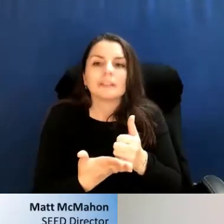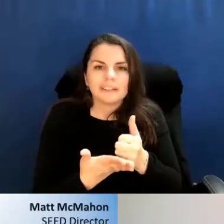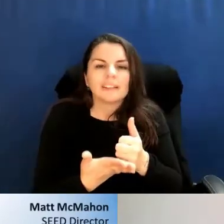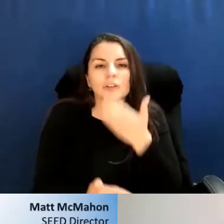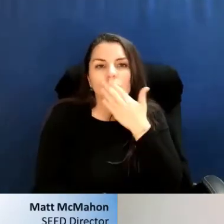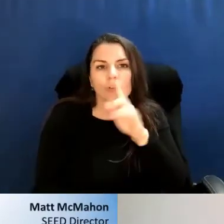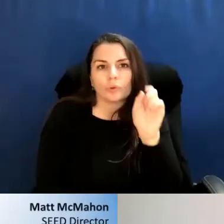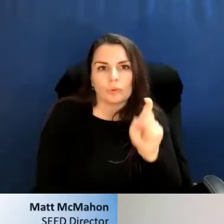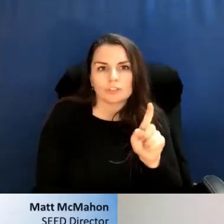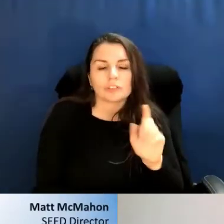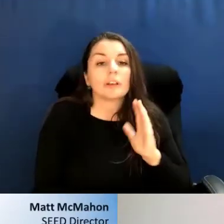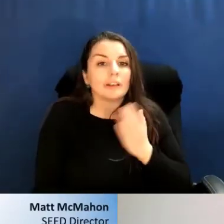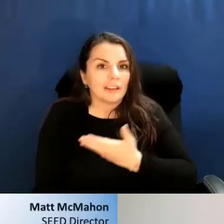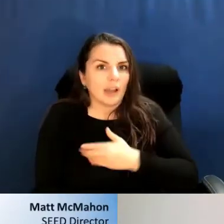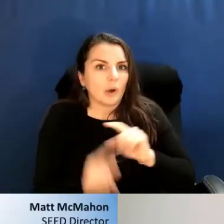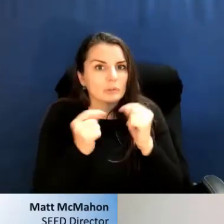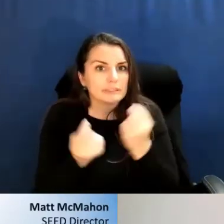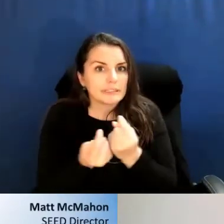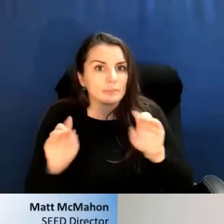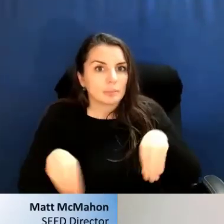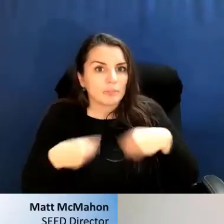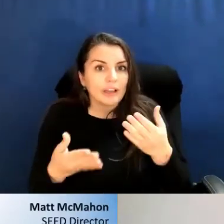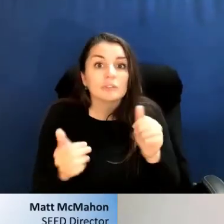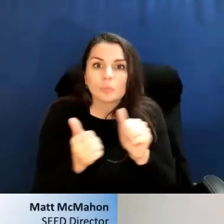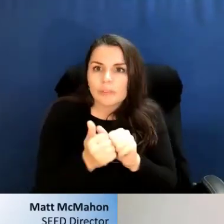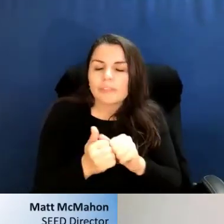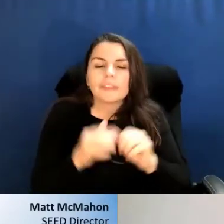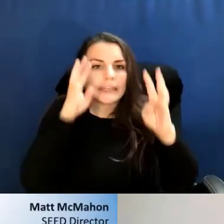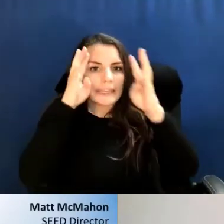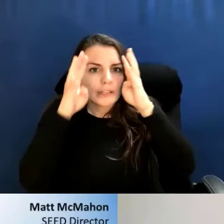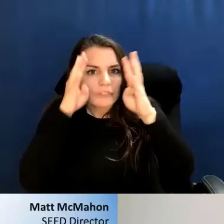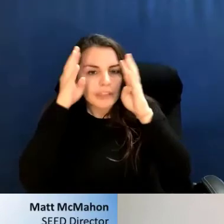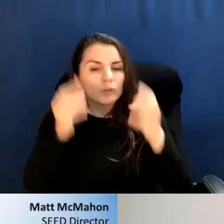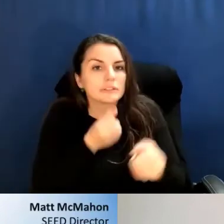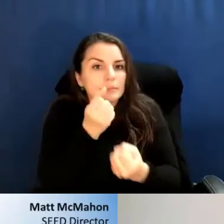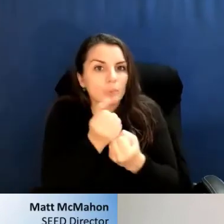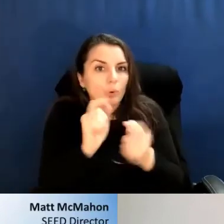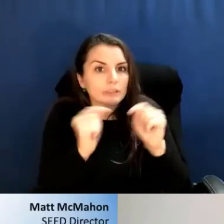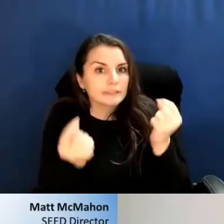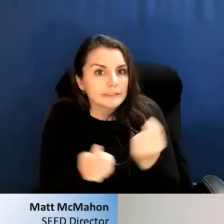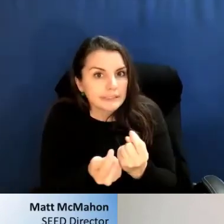provides within that innovator support team is we have a ...